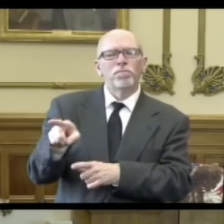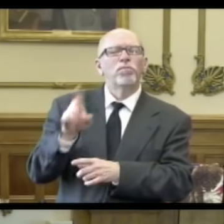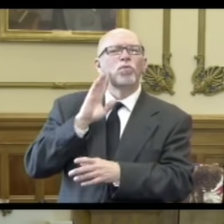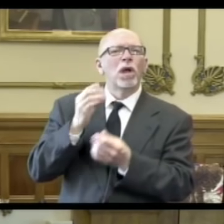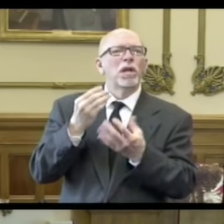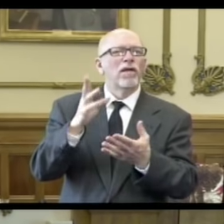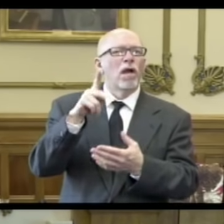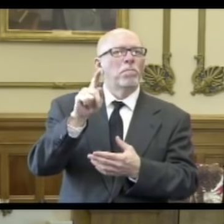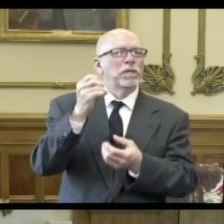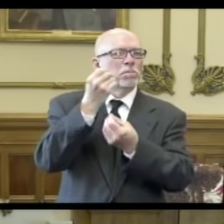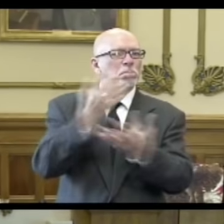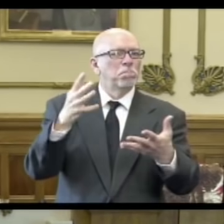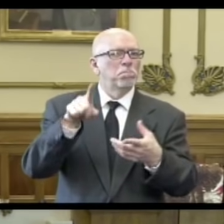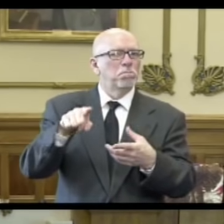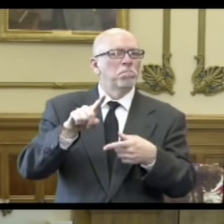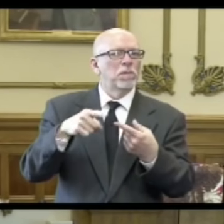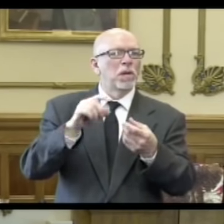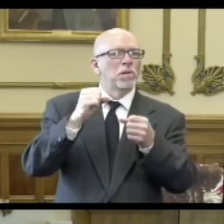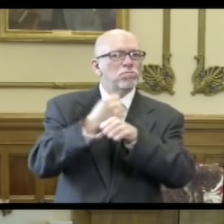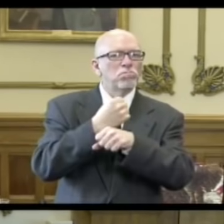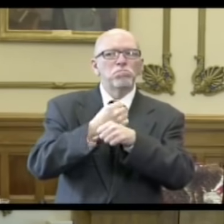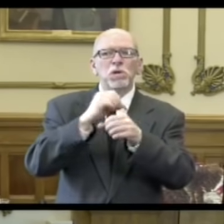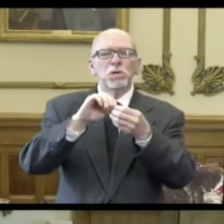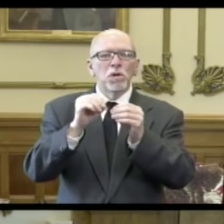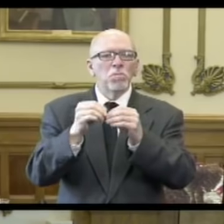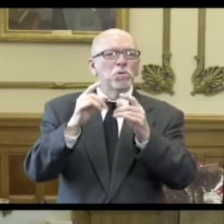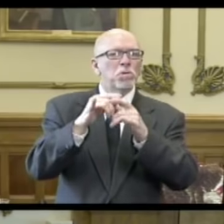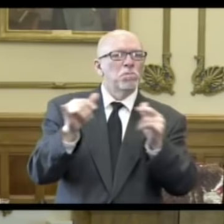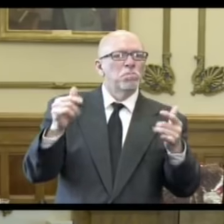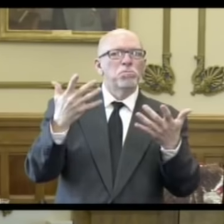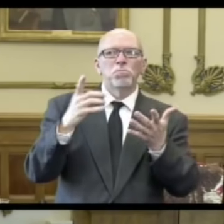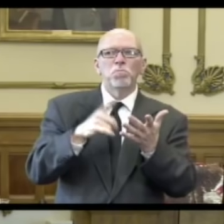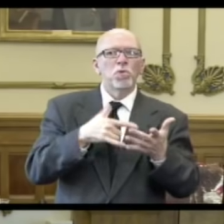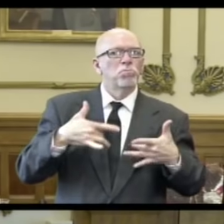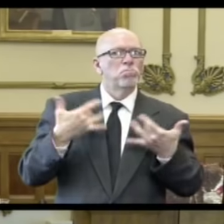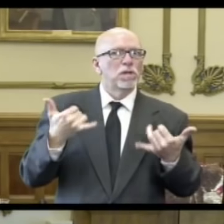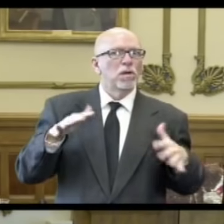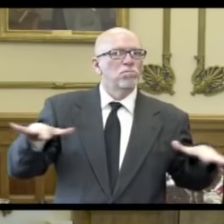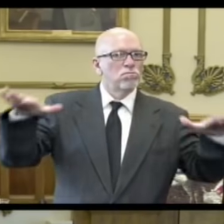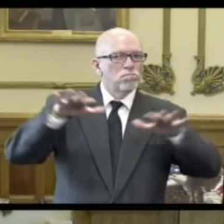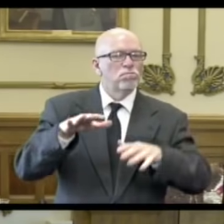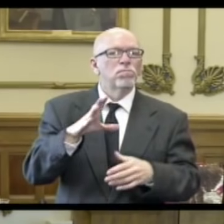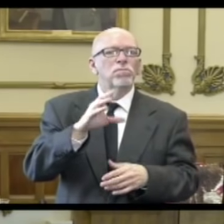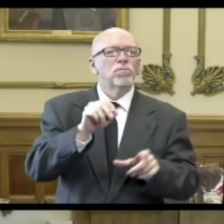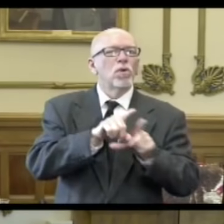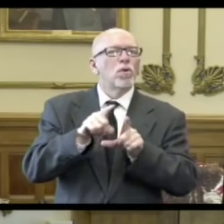BUT FILLING IN FOR DOCTOR BOX YOU'VE YOU'VE HEARD FROM UNSEEN DOCTOR, LINDSEY WEAVER BEFORE AND DOCTOR WEAVER IS GOING TO GIVE US AN UPDATE NOT